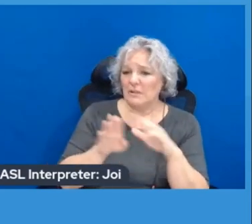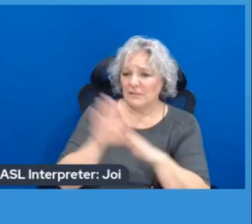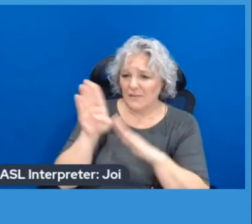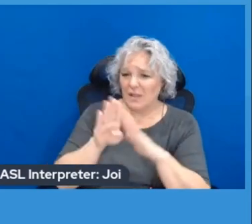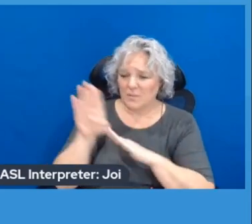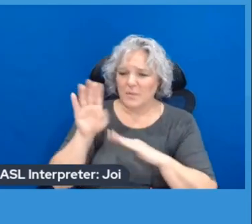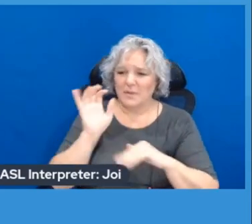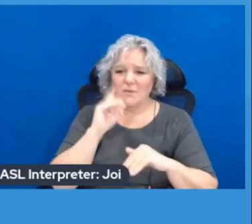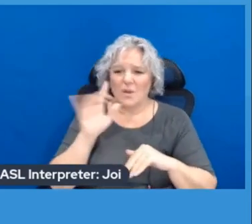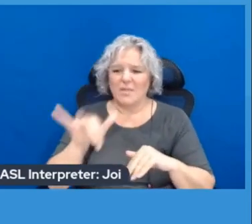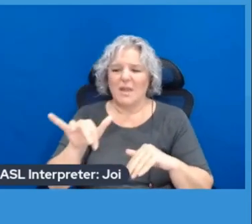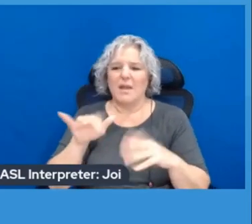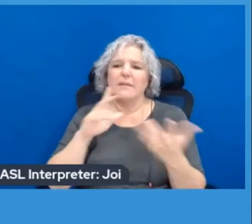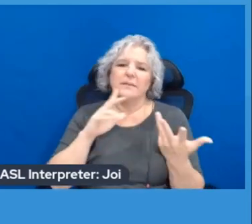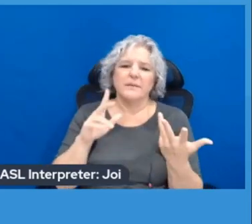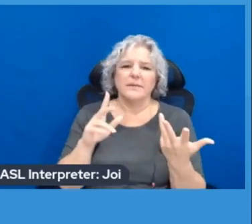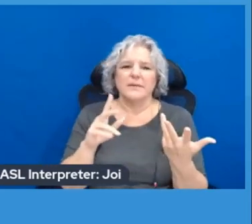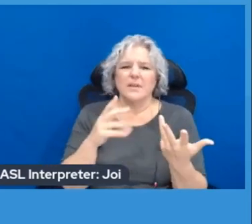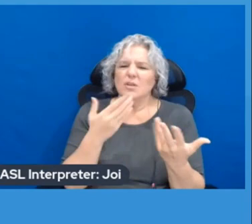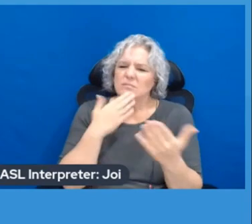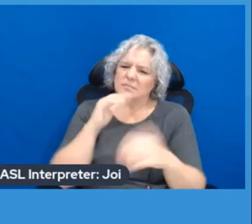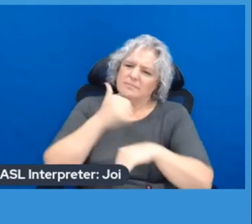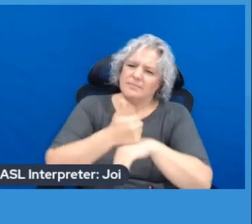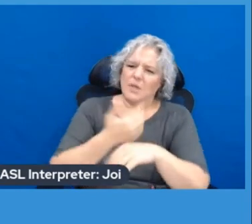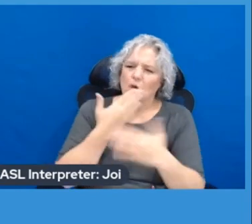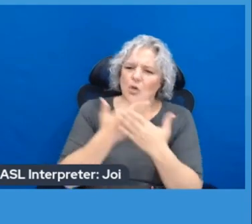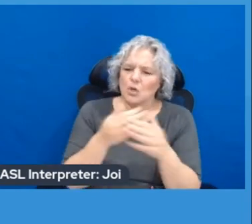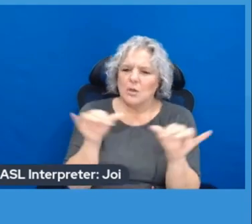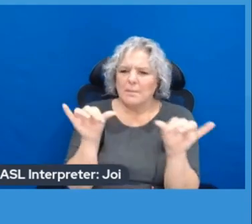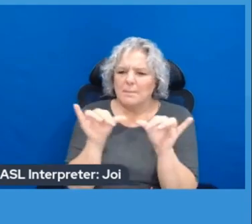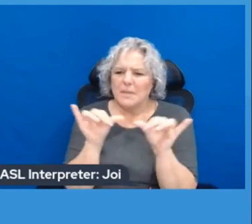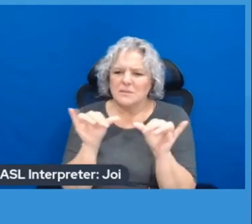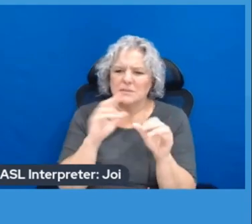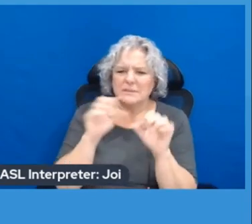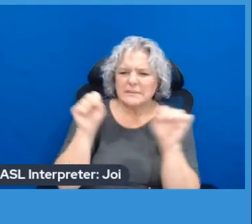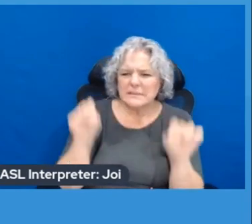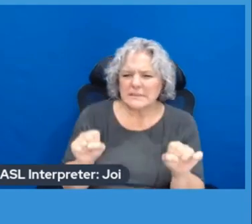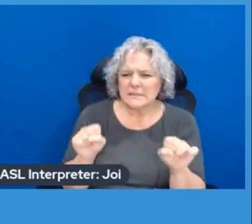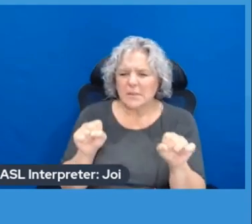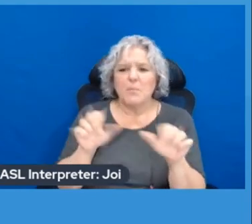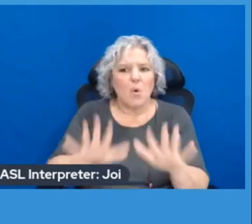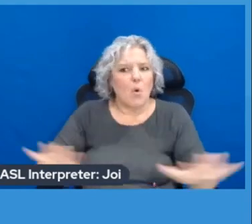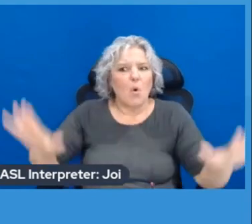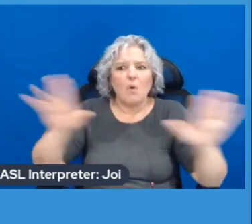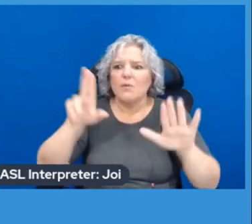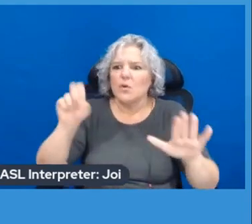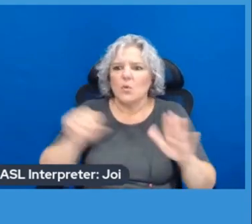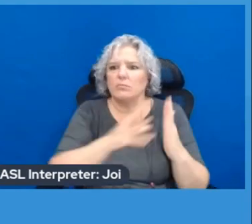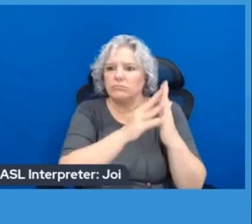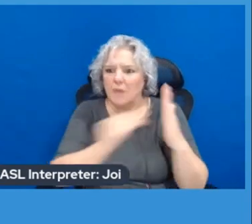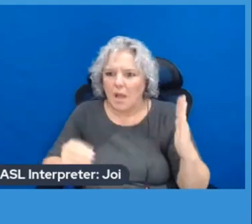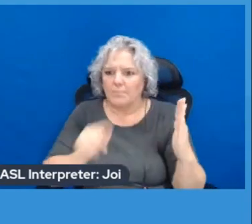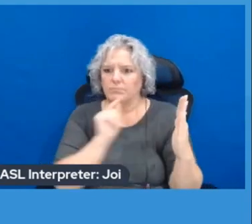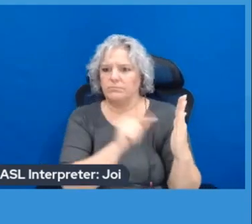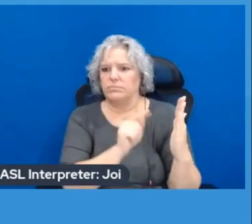measurement system that is currently being used throughout the country. Yes, we have a lot to celebrate.